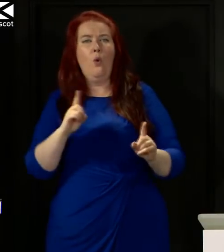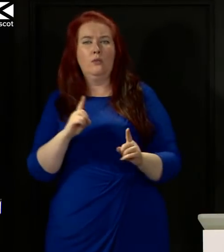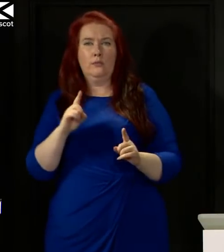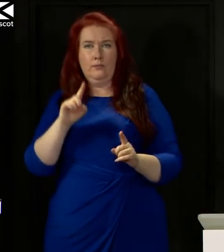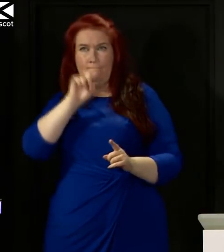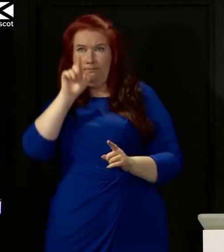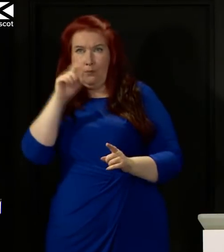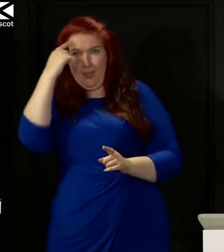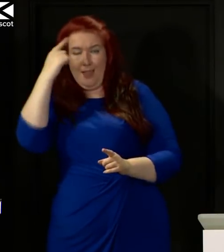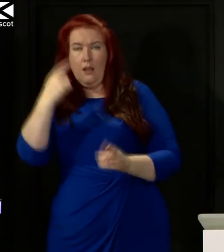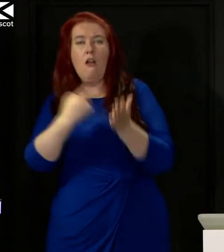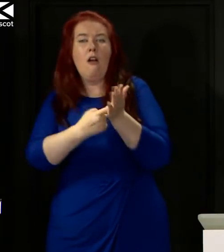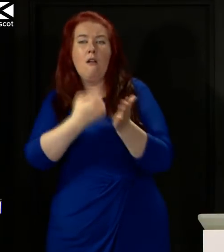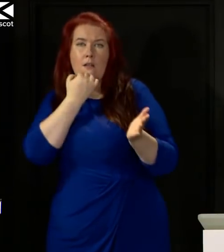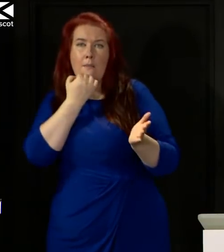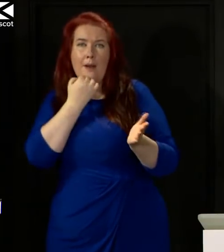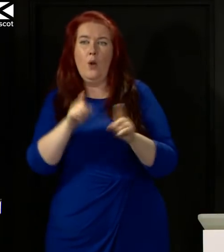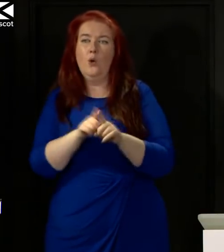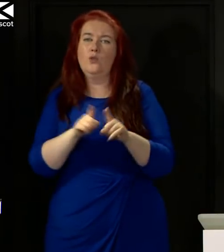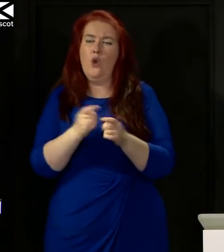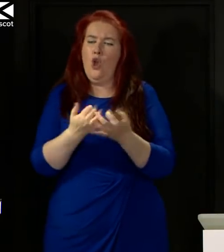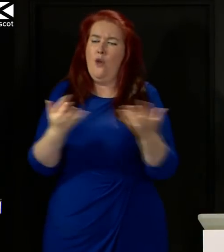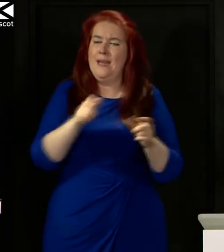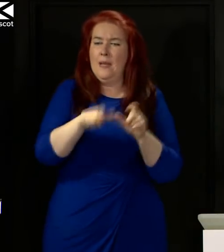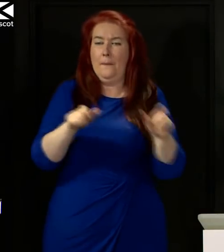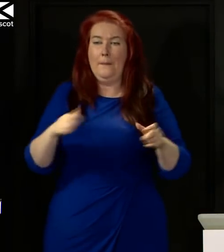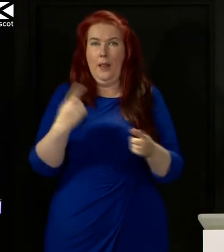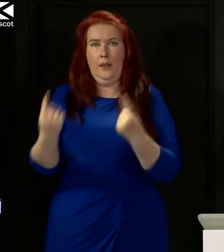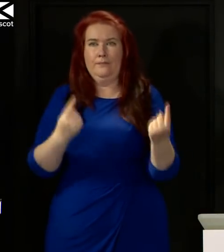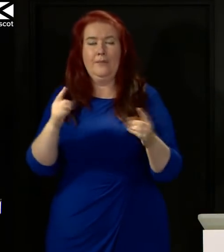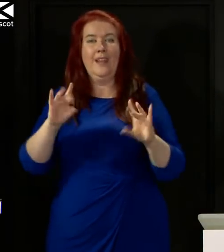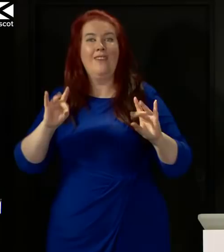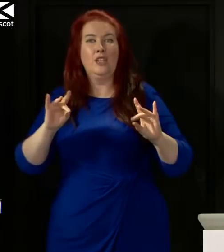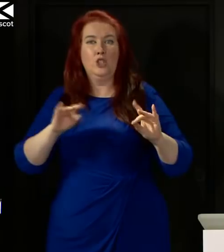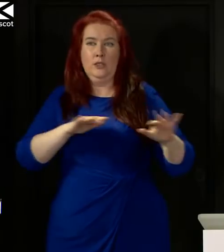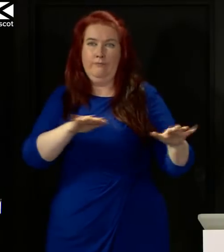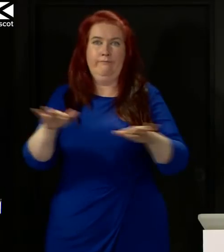we estimate the infectious pool of people across Scotland is, and I hope we will see